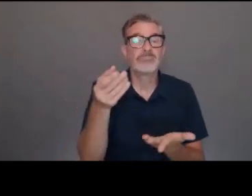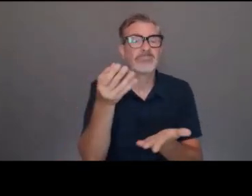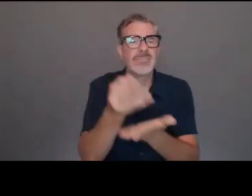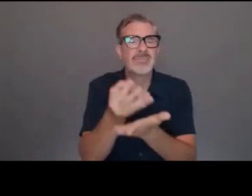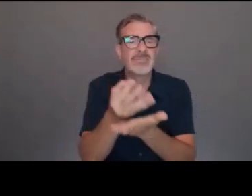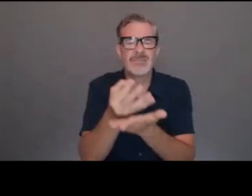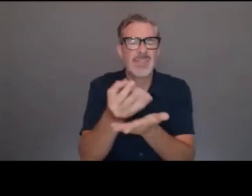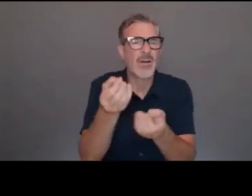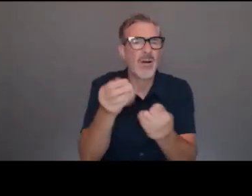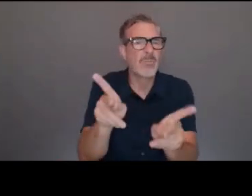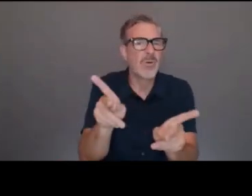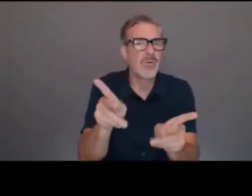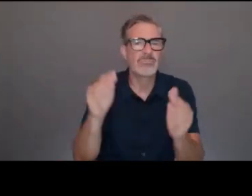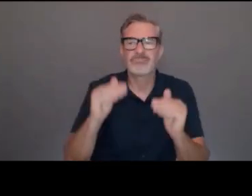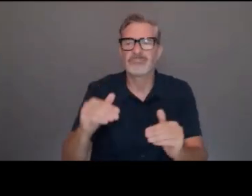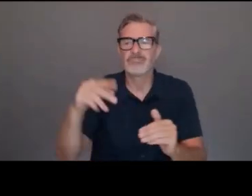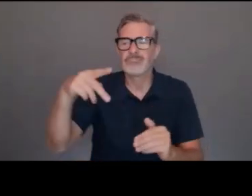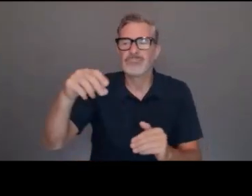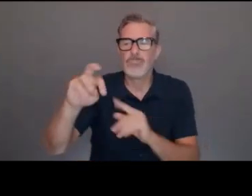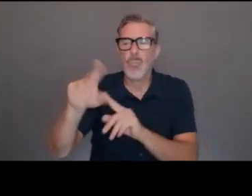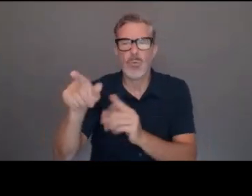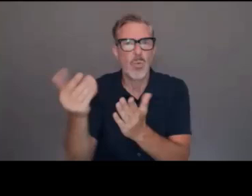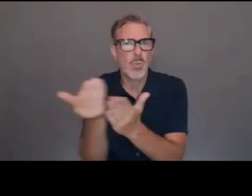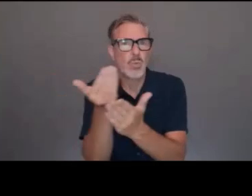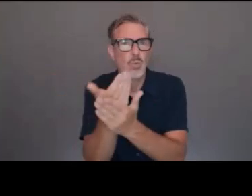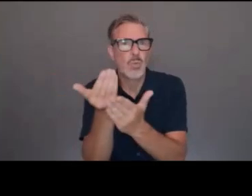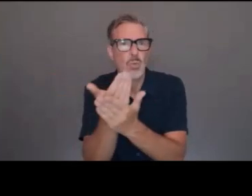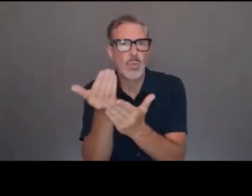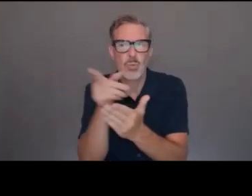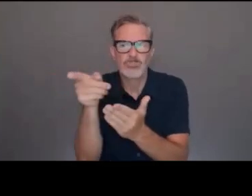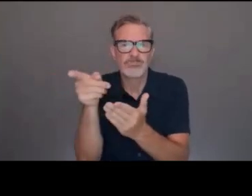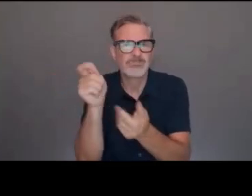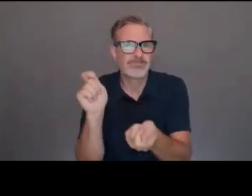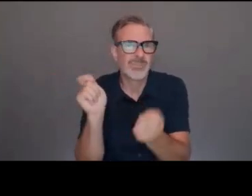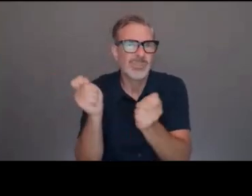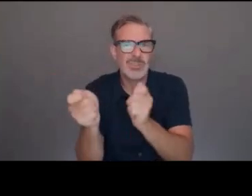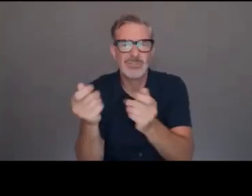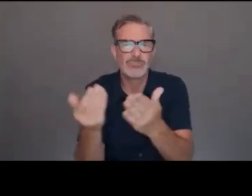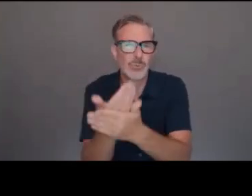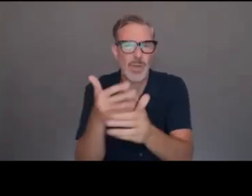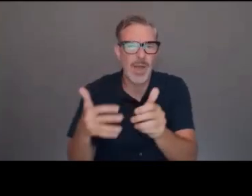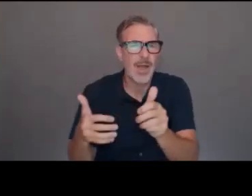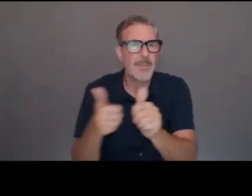So, there are changes as we navigate this new grant system,